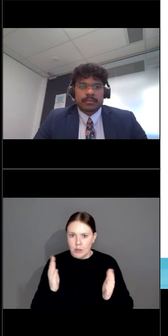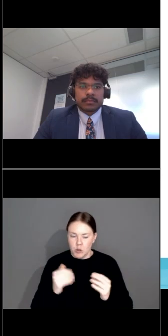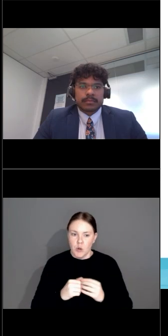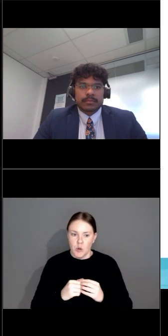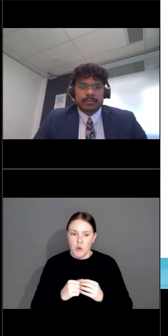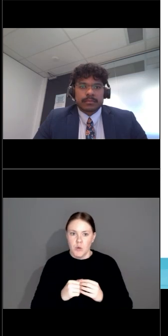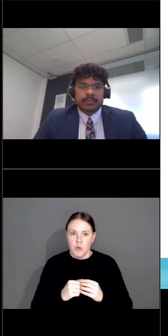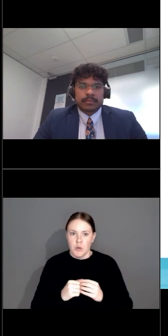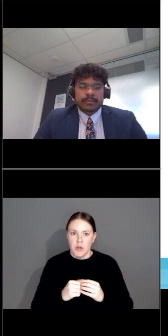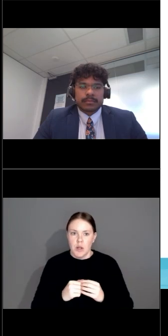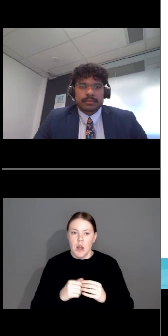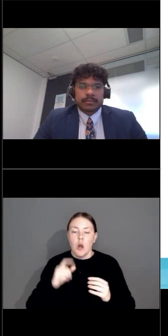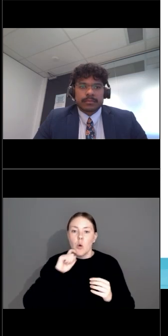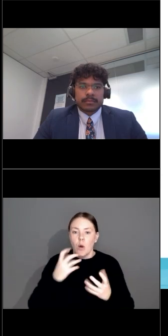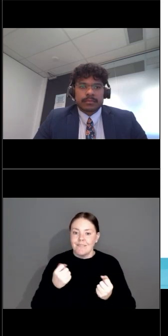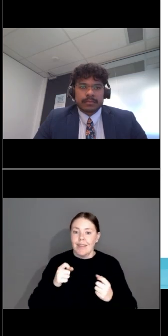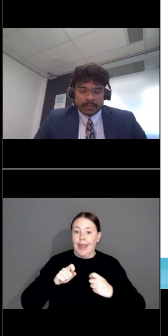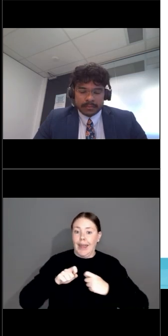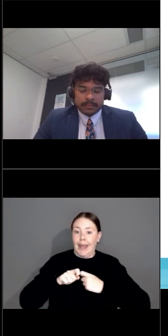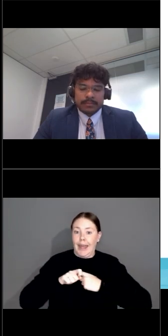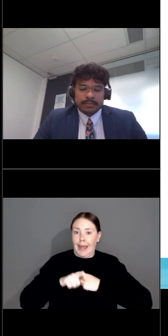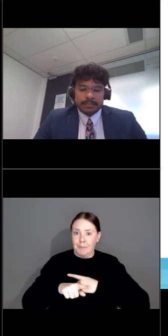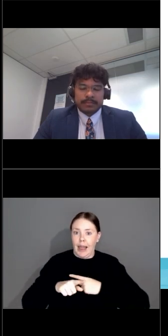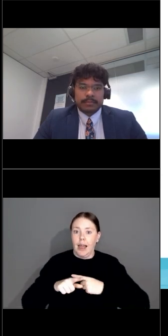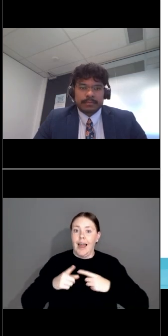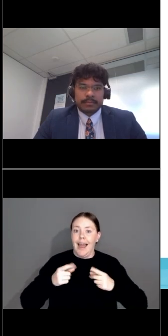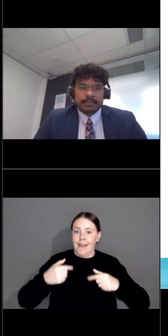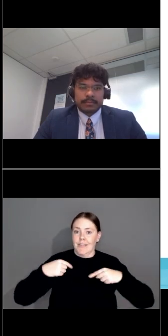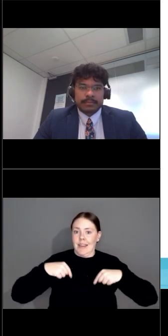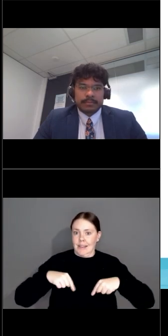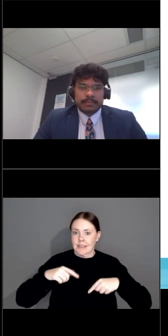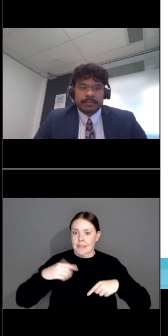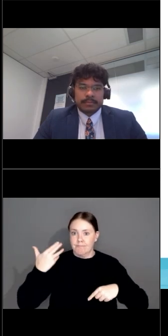webinar with a link to the recording so watch out for that well and we're right now we're looking at